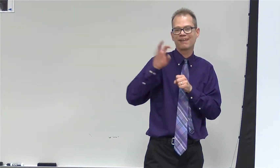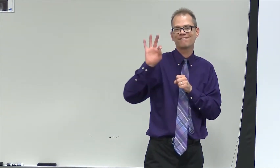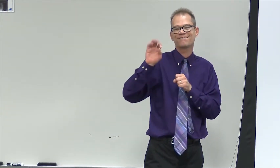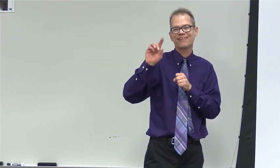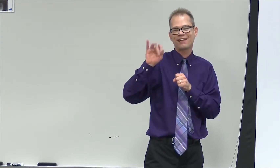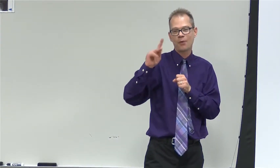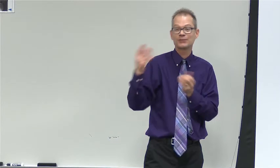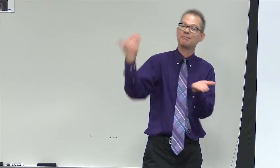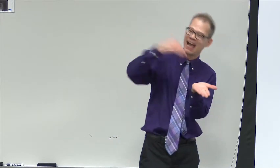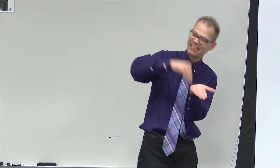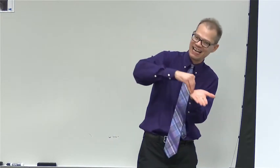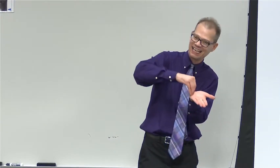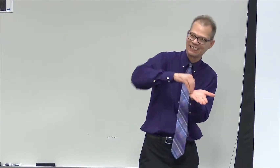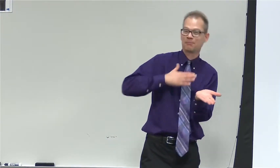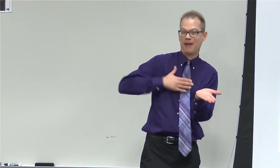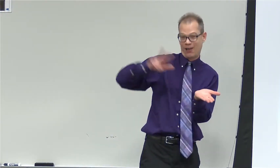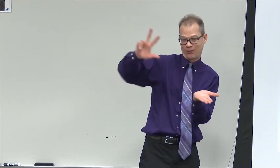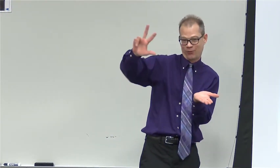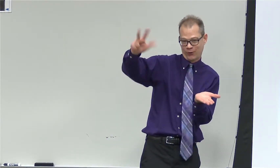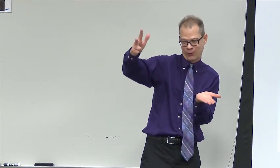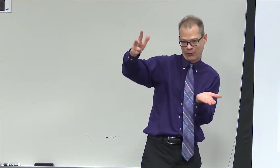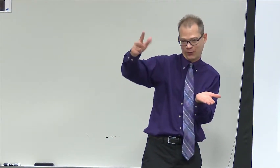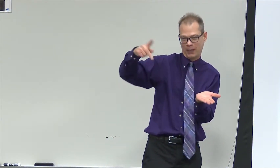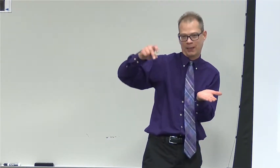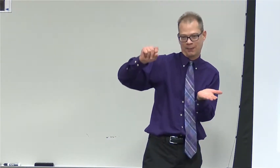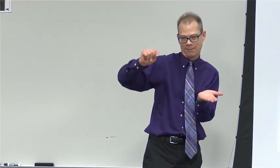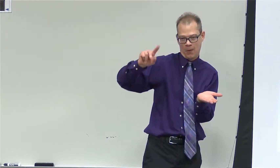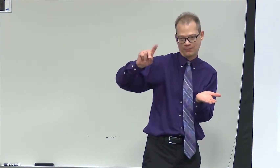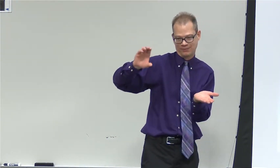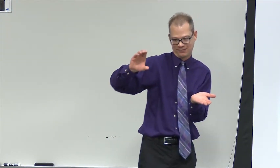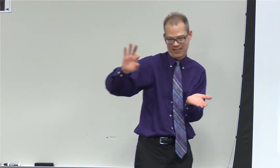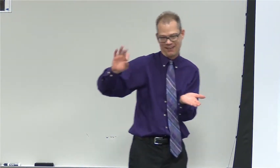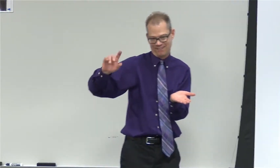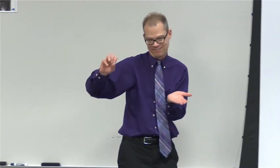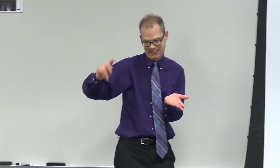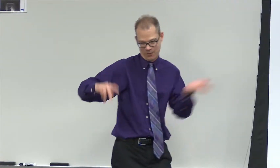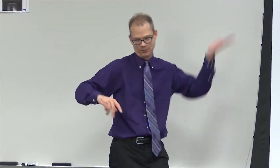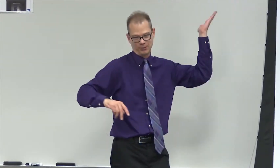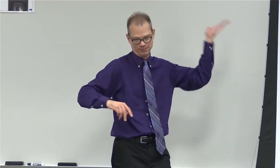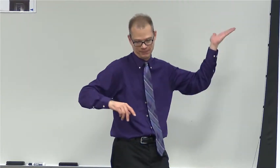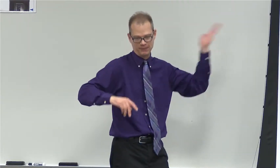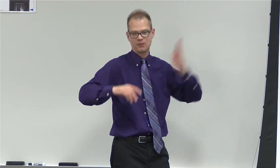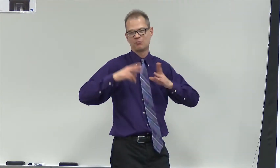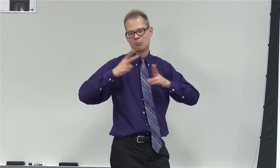So I got a fellowship for the third time, a post-doc fellowship...